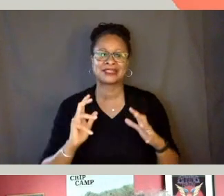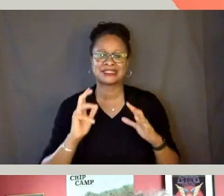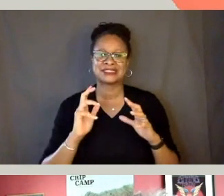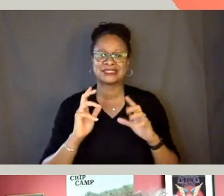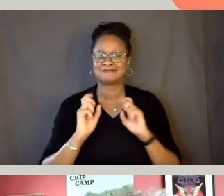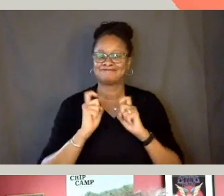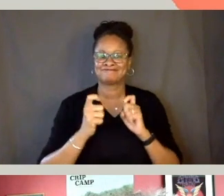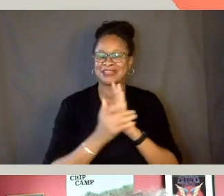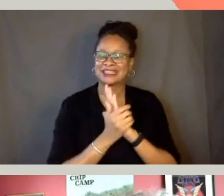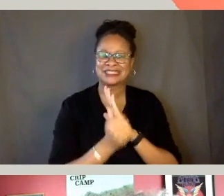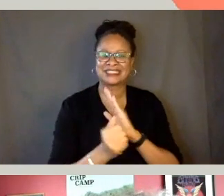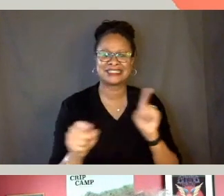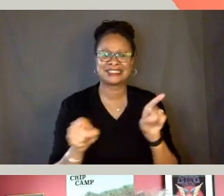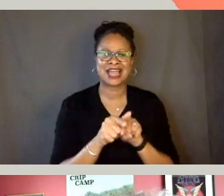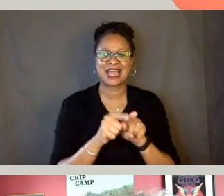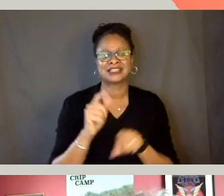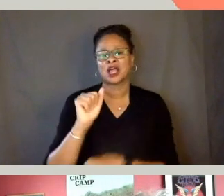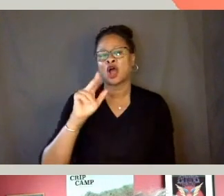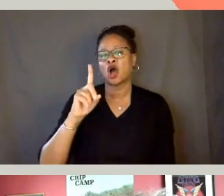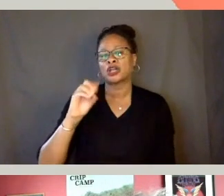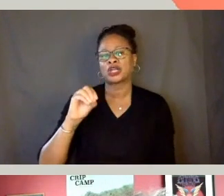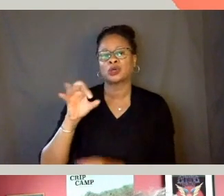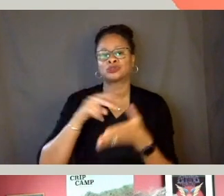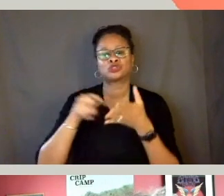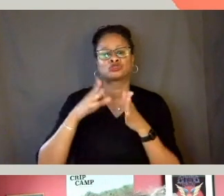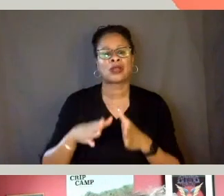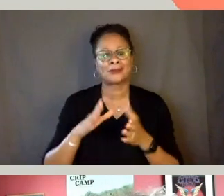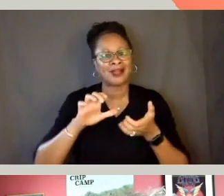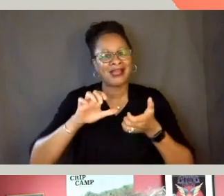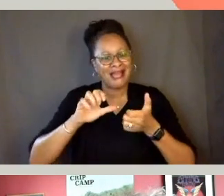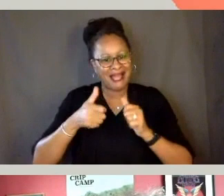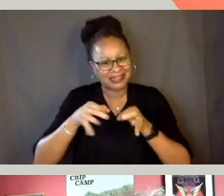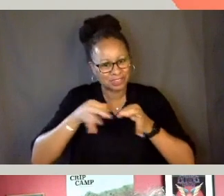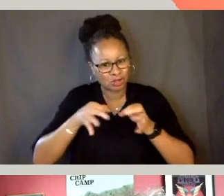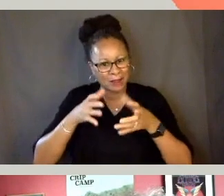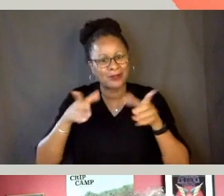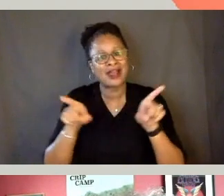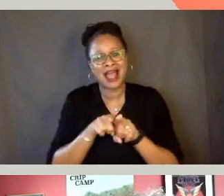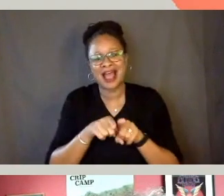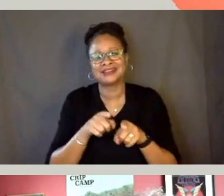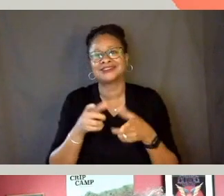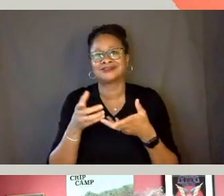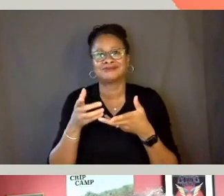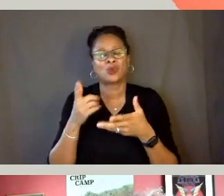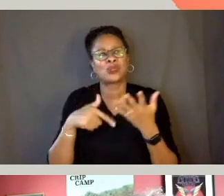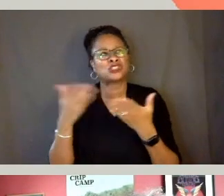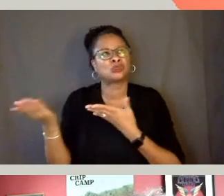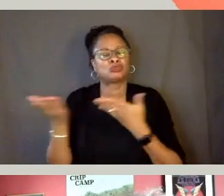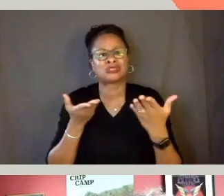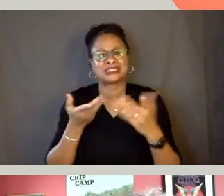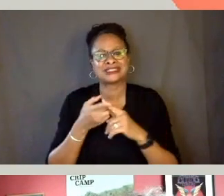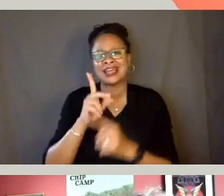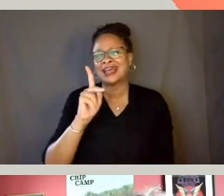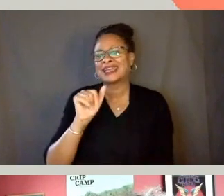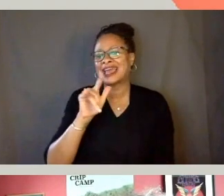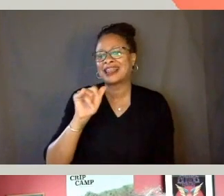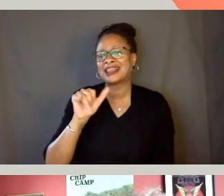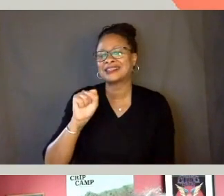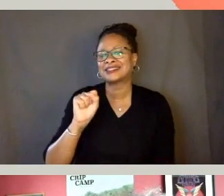as an audio describer, the ways in which she brings Kayla's dance to life.